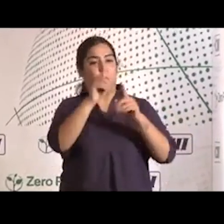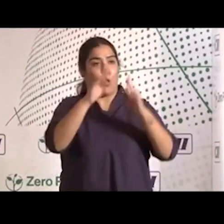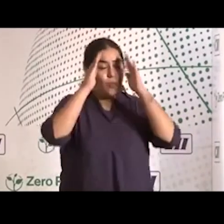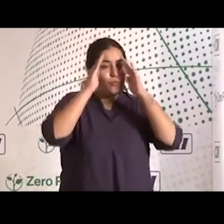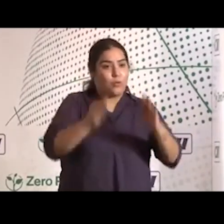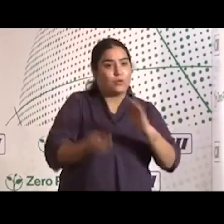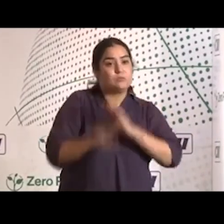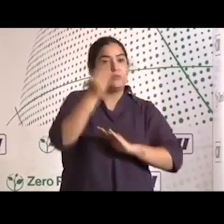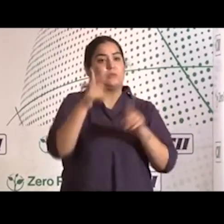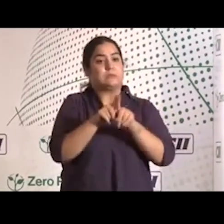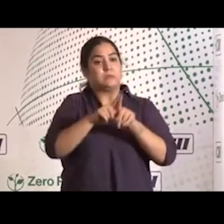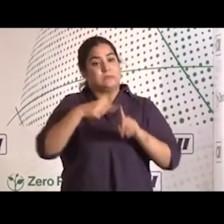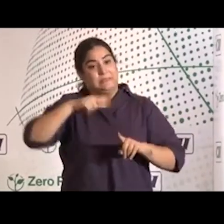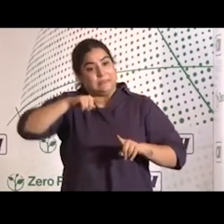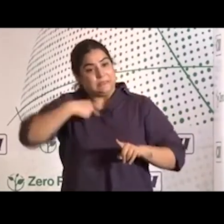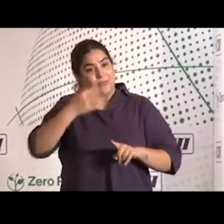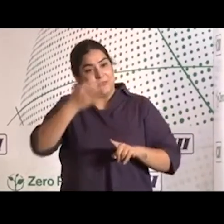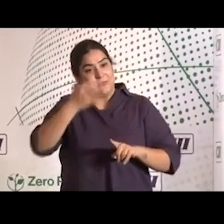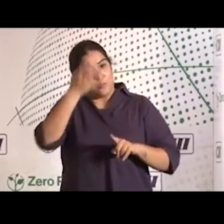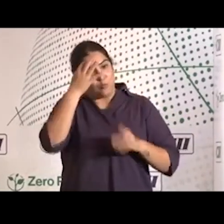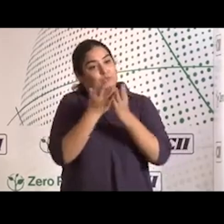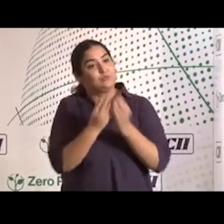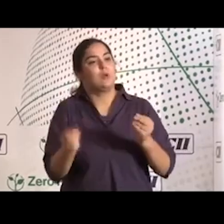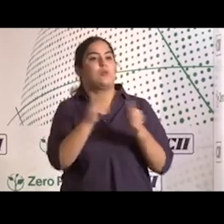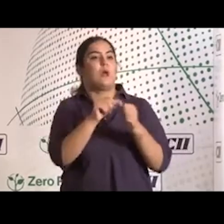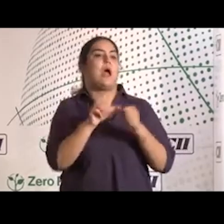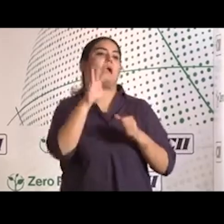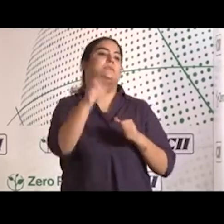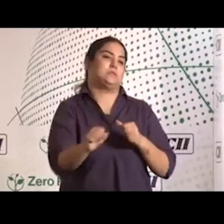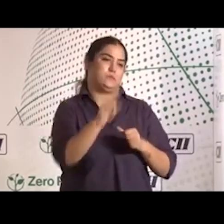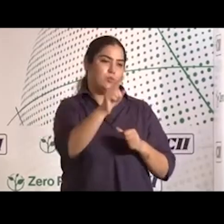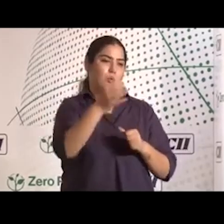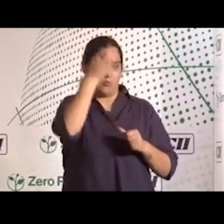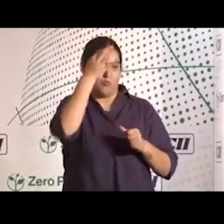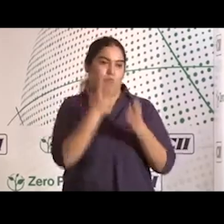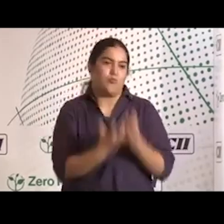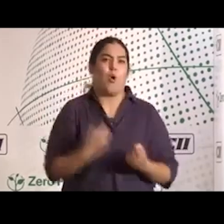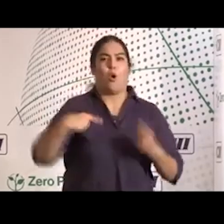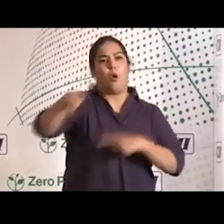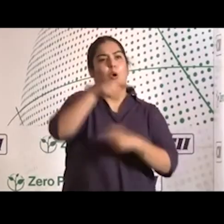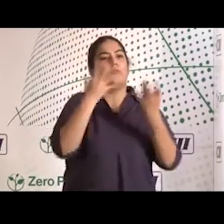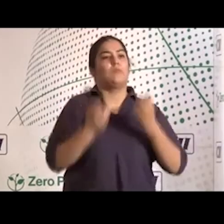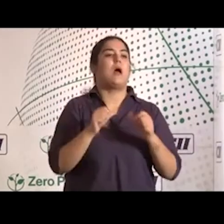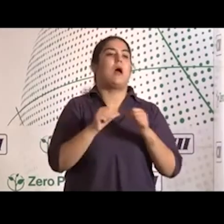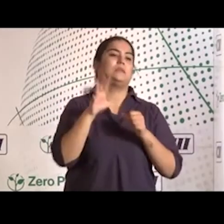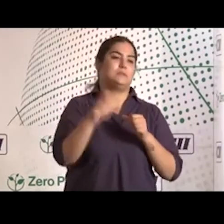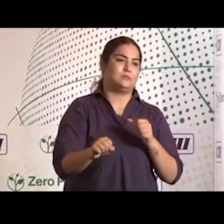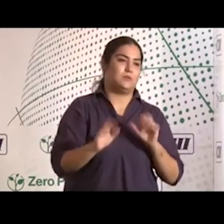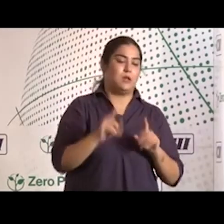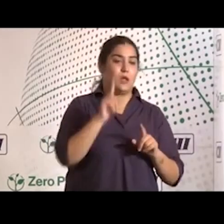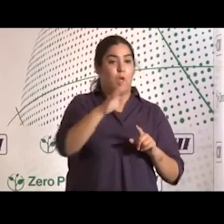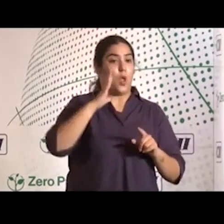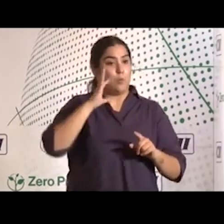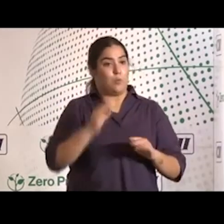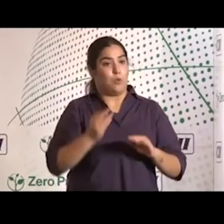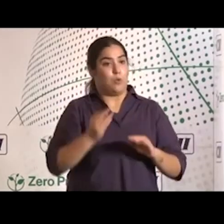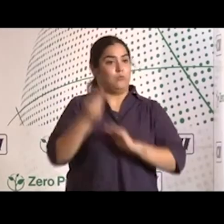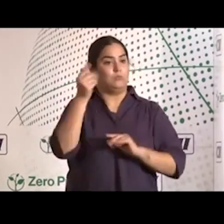this to find solutions for accessibility of all. And that is a very important thing and that is very appreciable